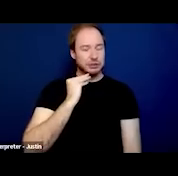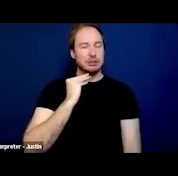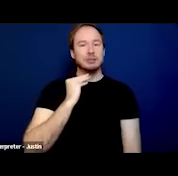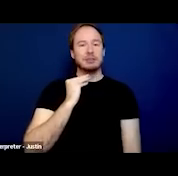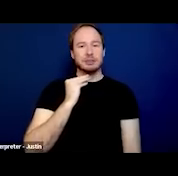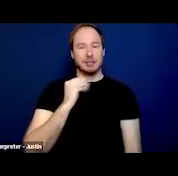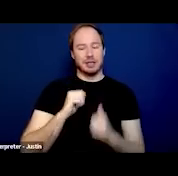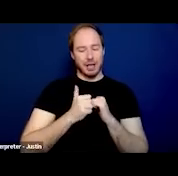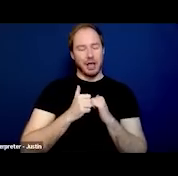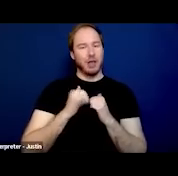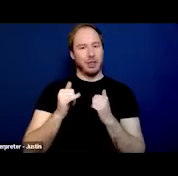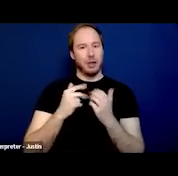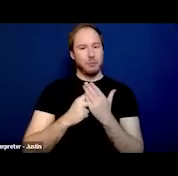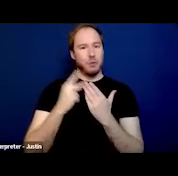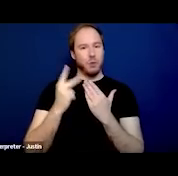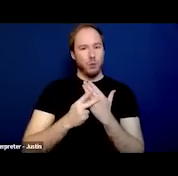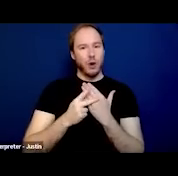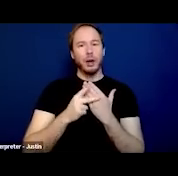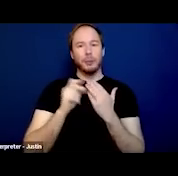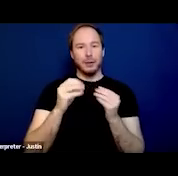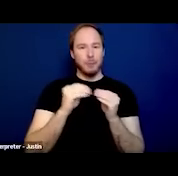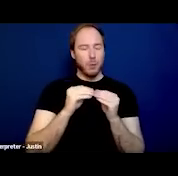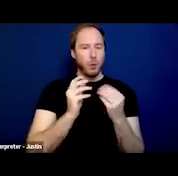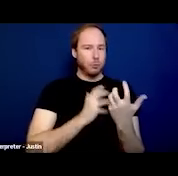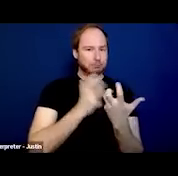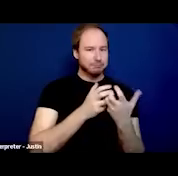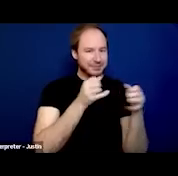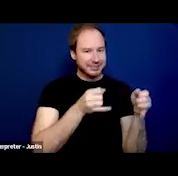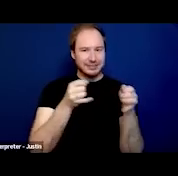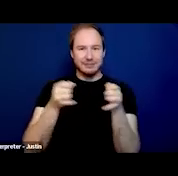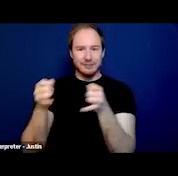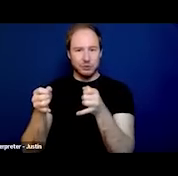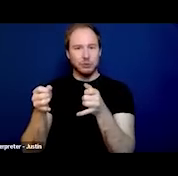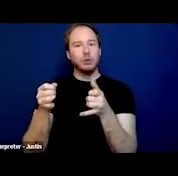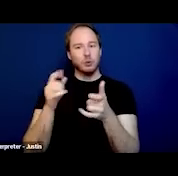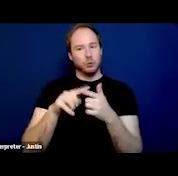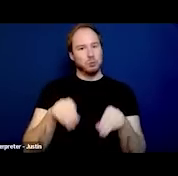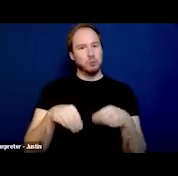how your program individualizes their treatment and their care, and then provides them with case management